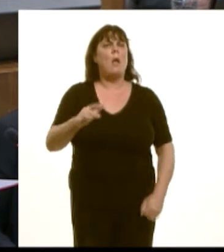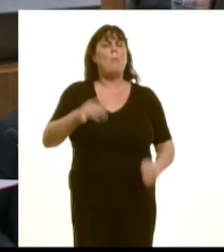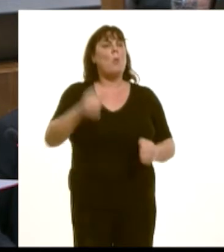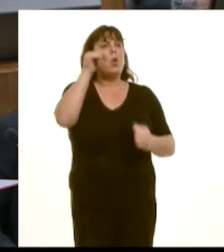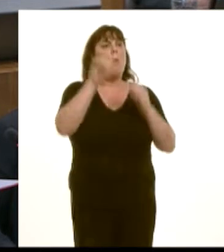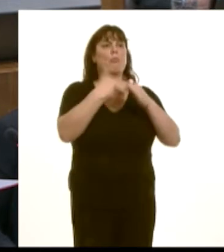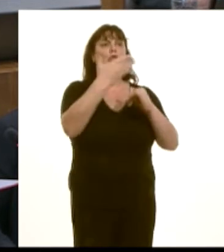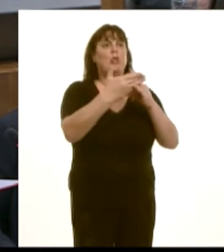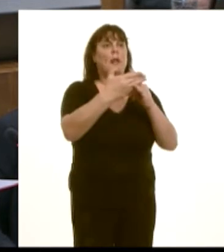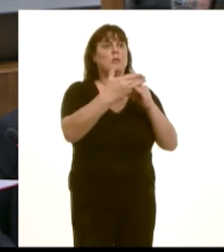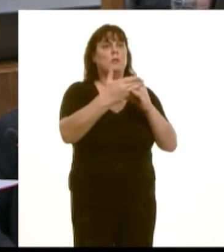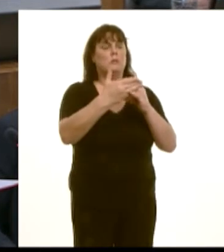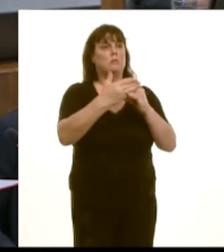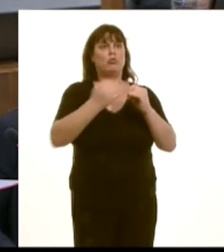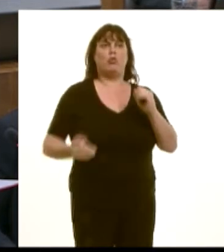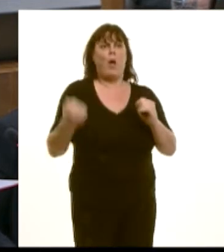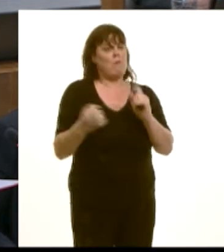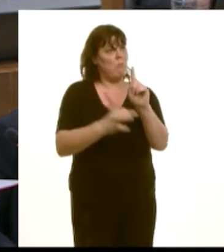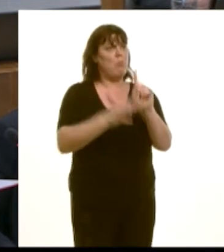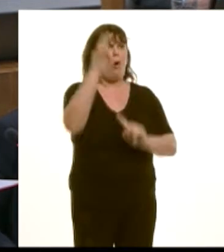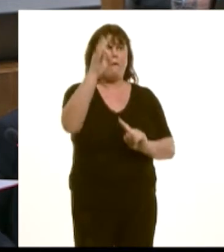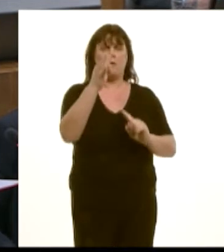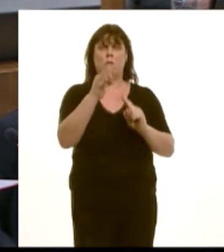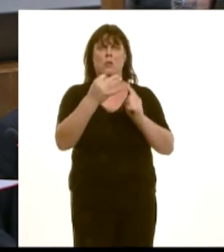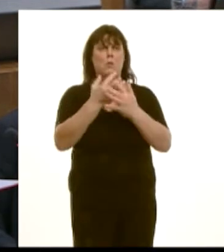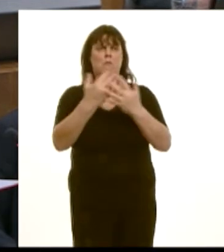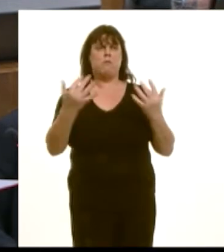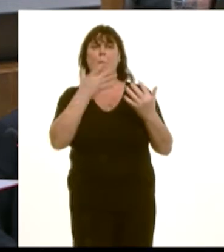from Bridgend station, to the point where it is now the fifth most-used station in Wales,